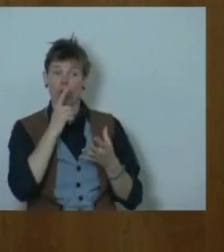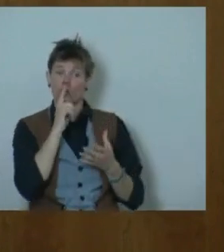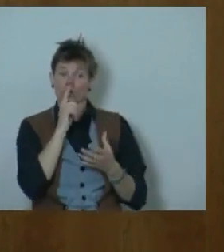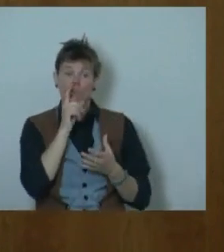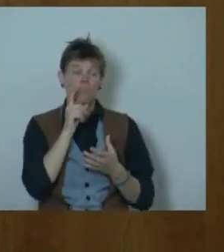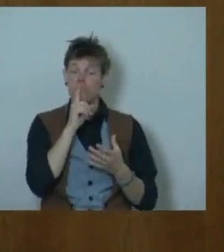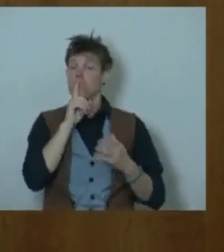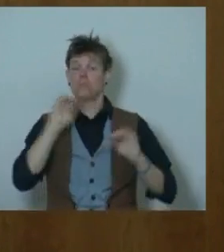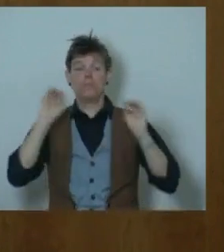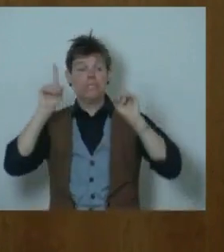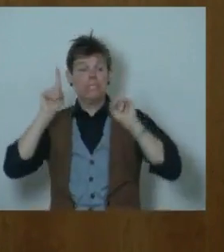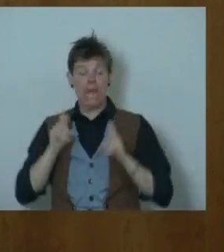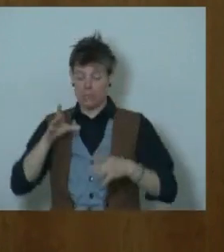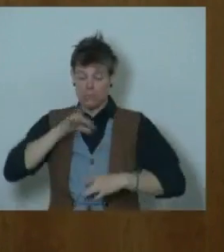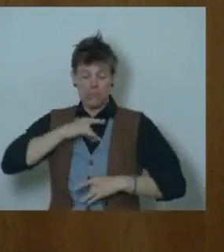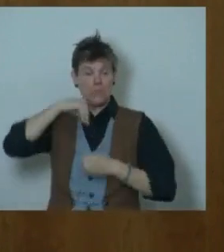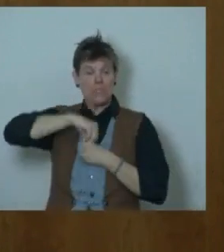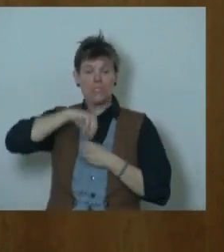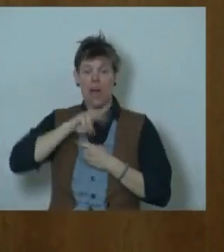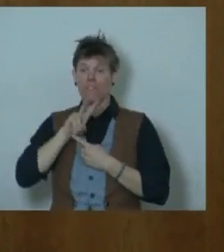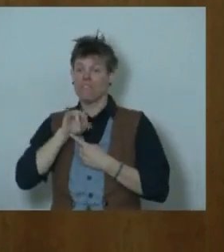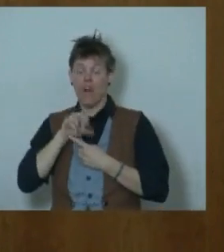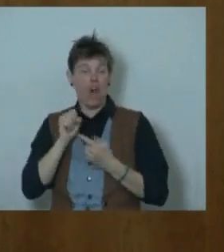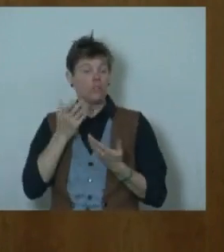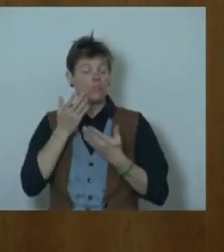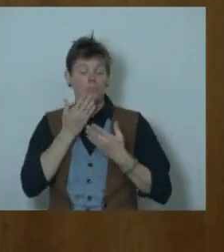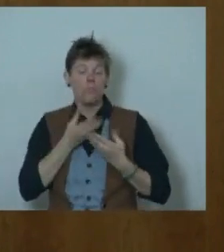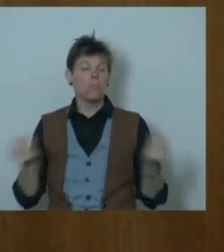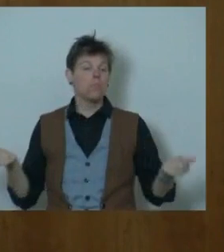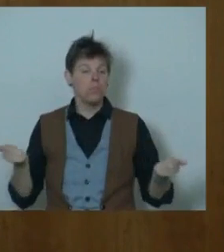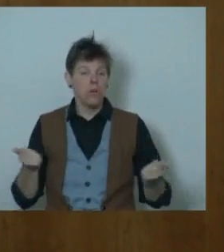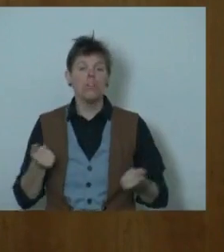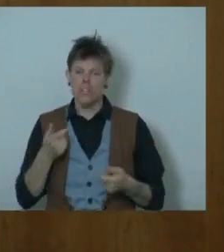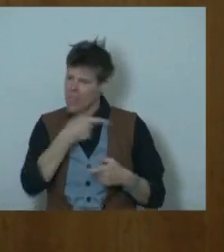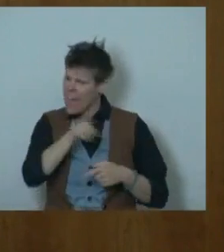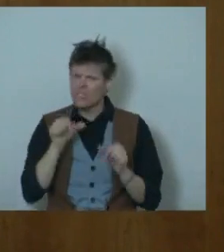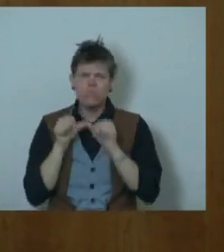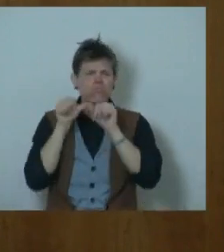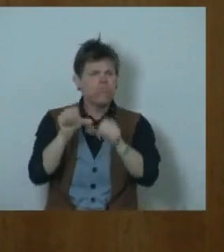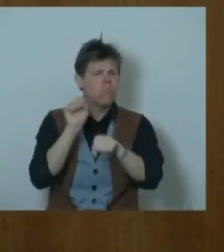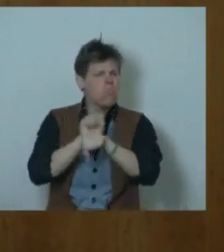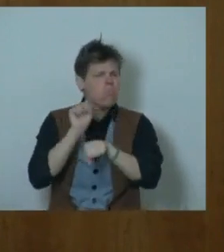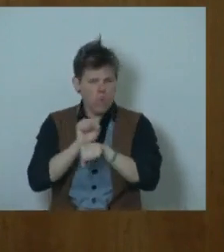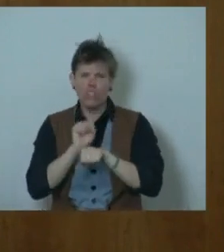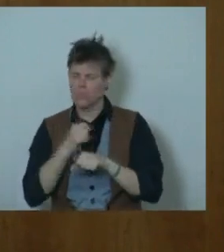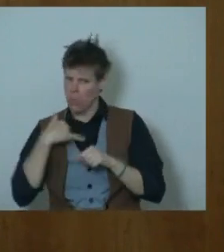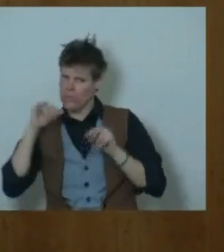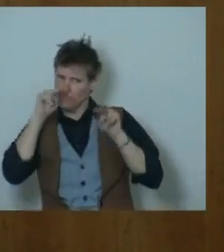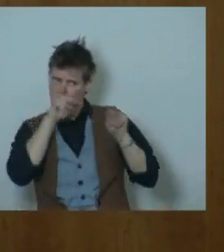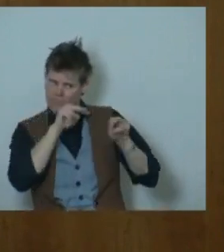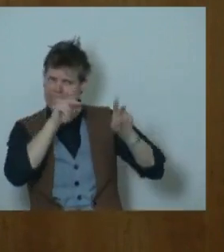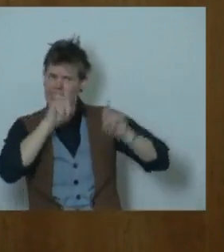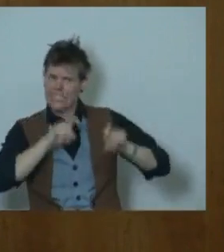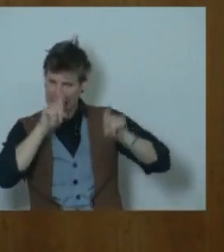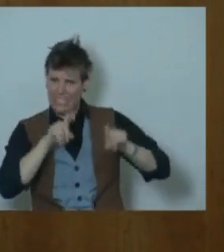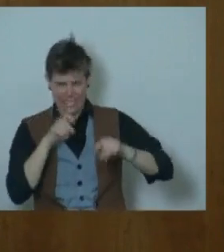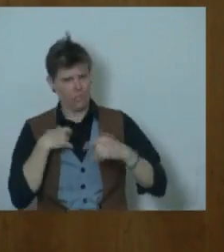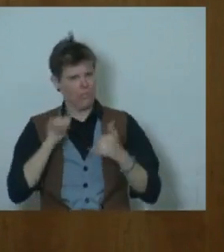WE ARE TESTING A SYMPTOM ADDED PEOPLE TO SEE IF THERE IS SILENT COVID IN OUR COMMUNITIES WE ARE NOT AWARE OF.